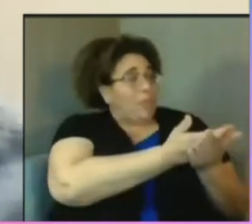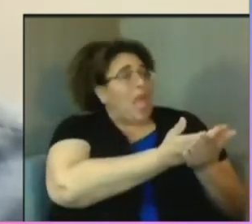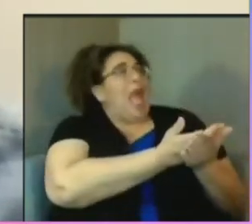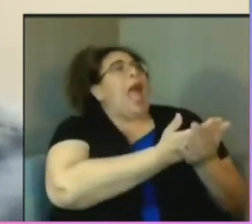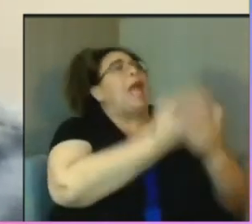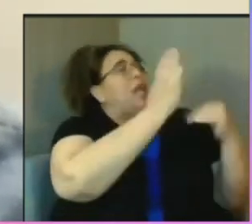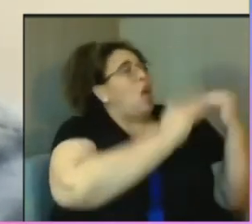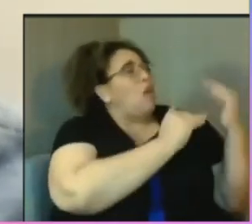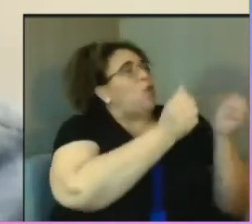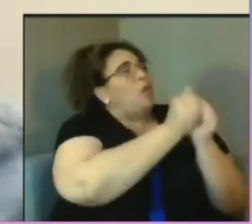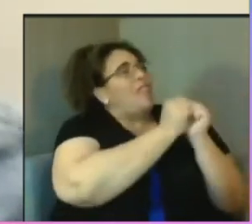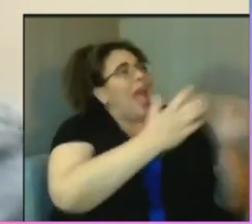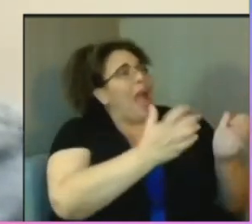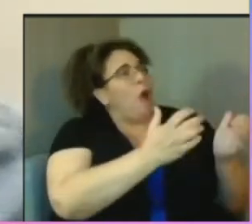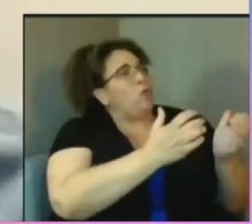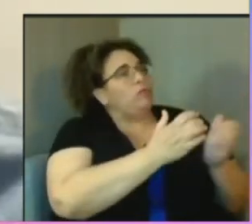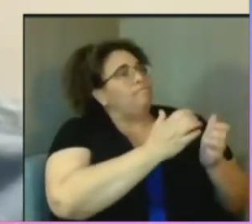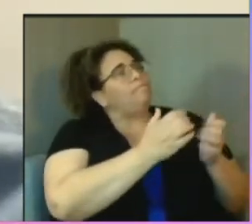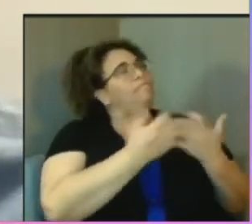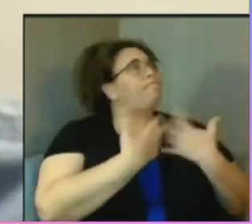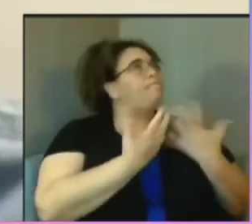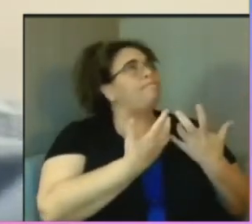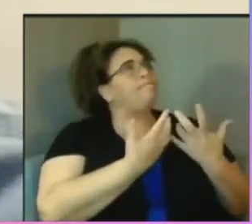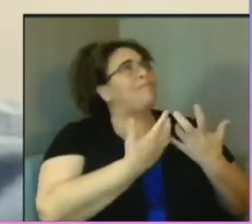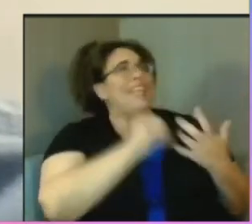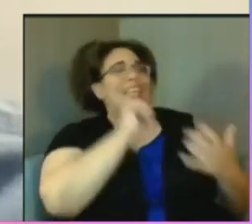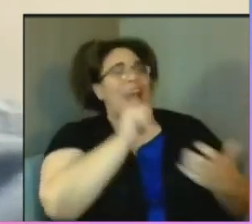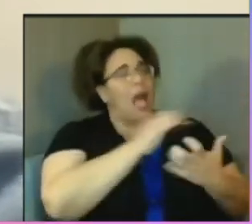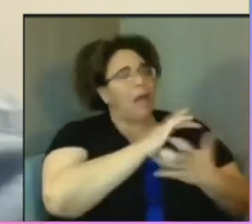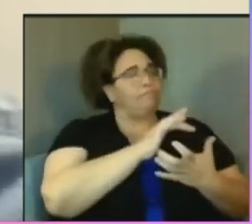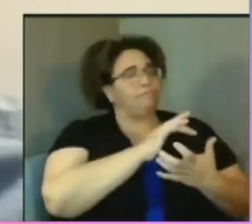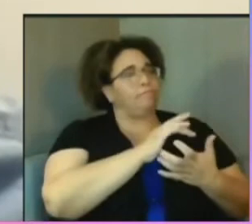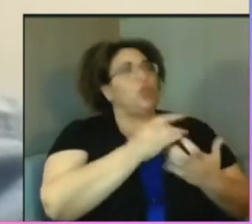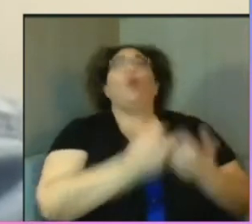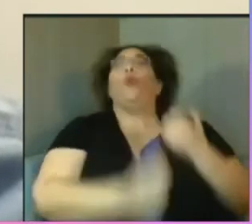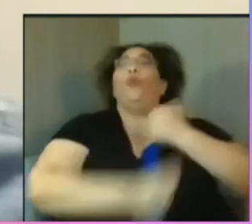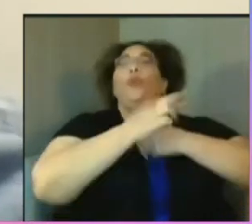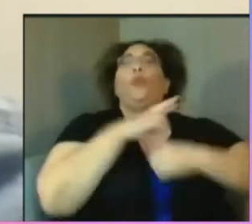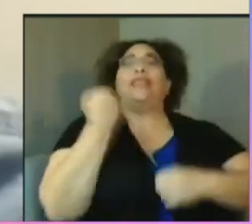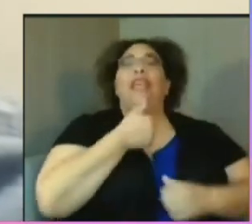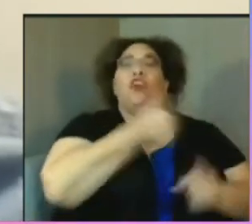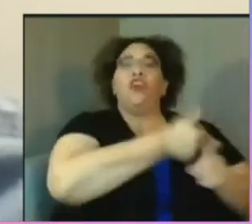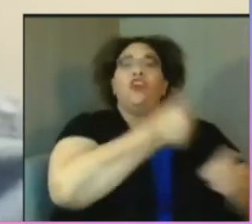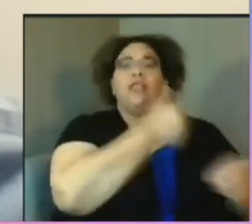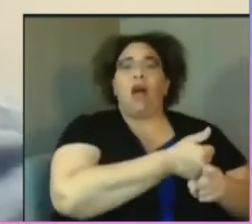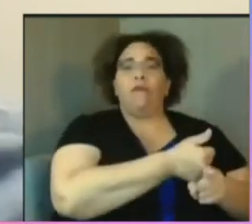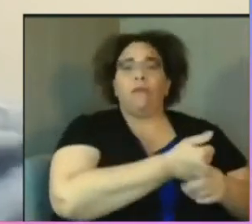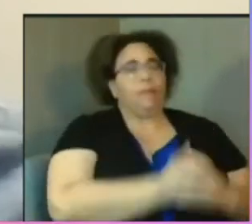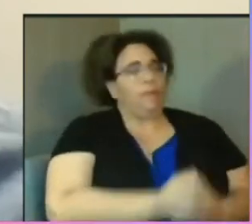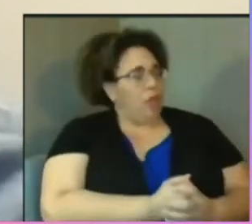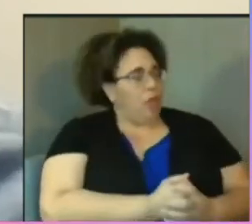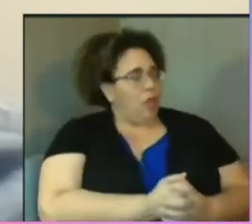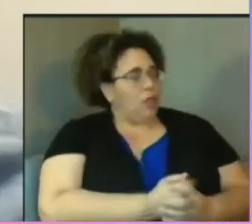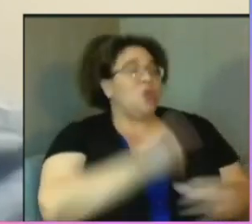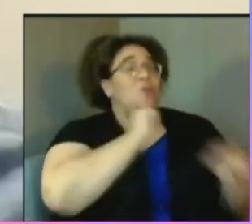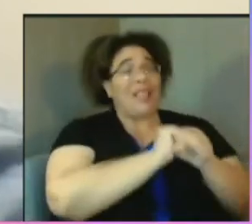and I think that really is what you want in a funeral director. That was really her first calling and then she got